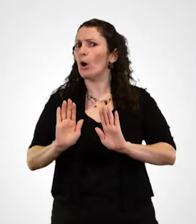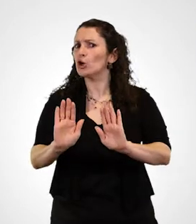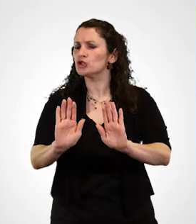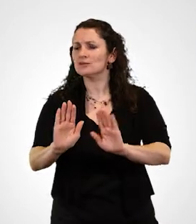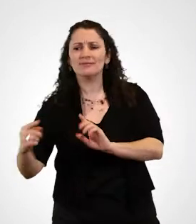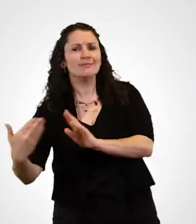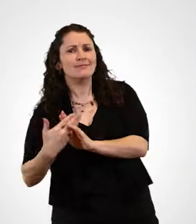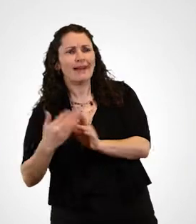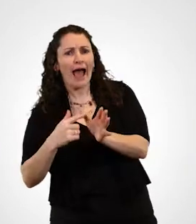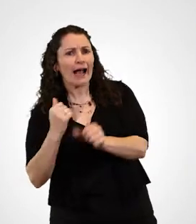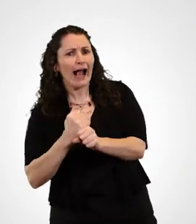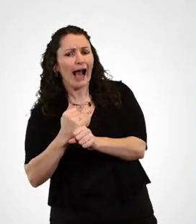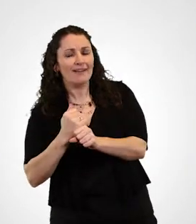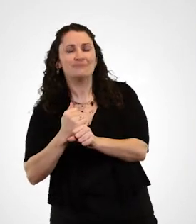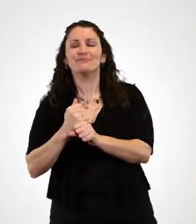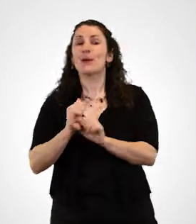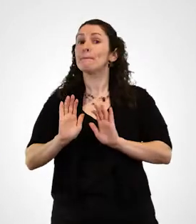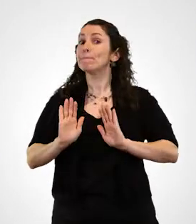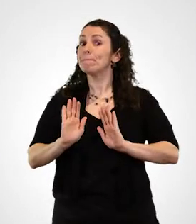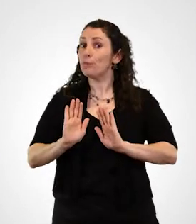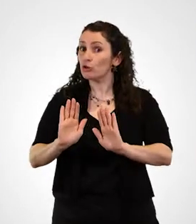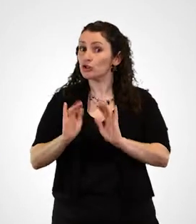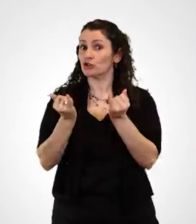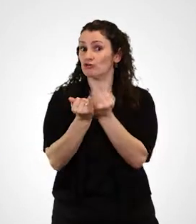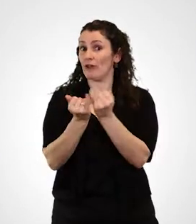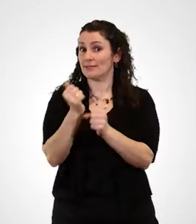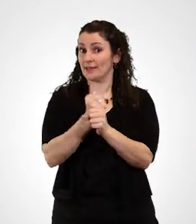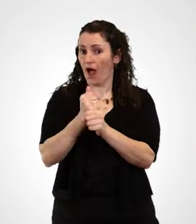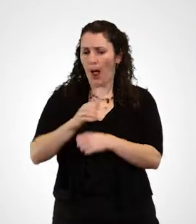her race car around the room